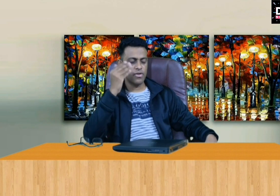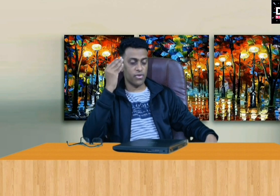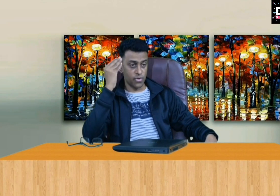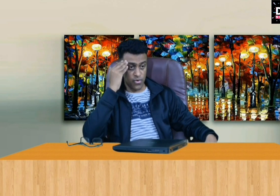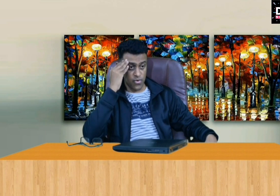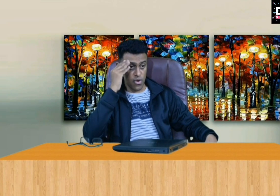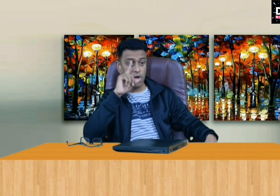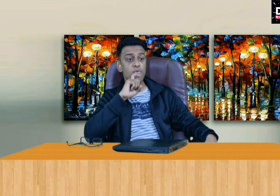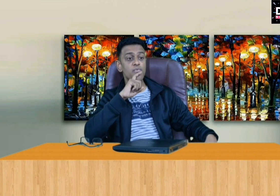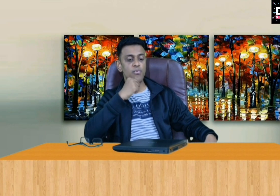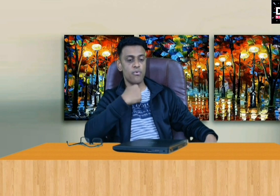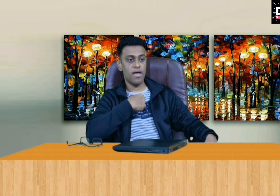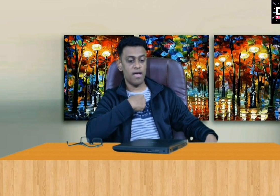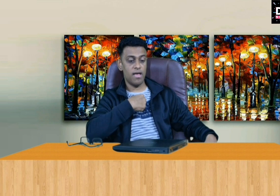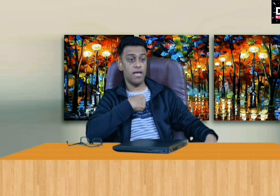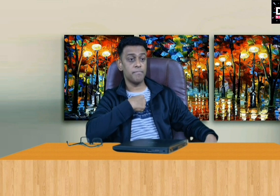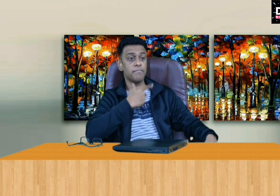Do you know who I am?